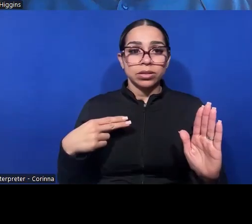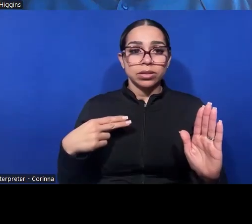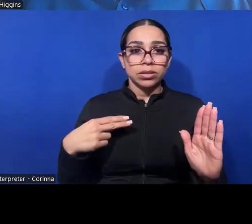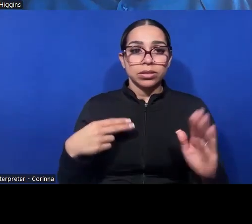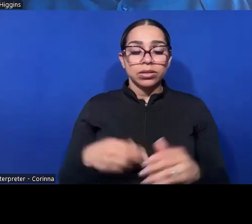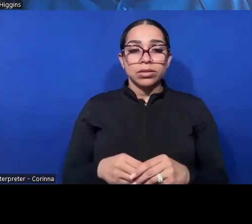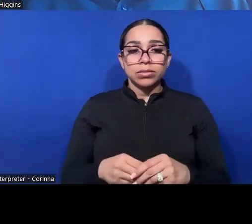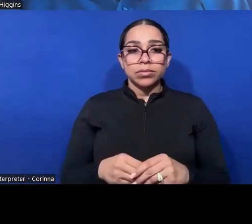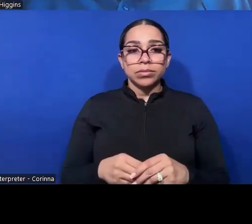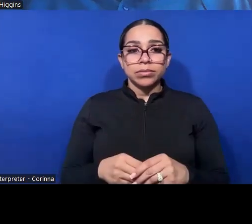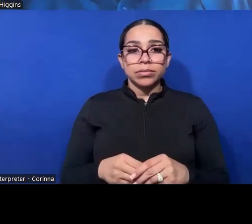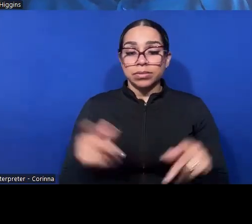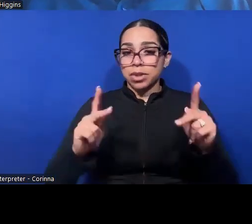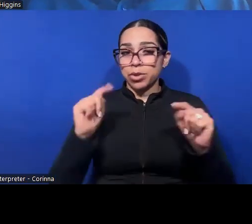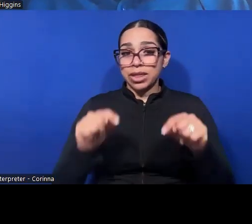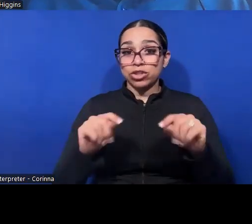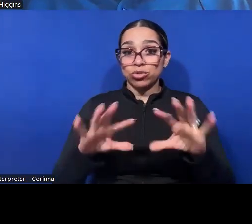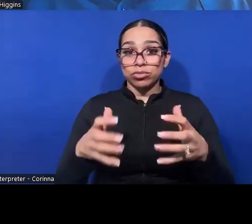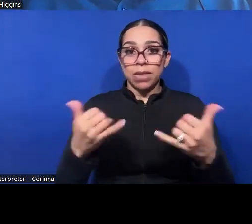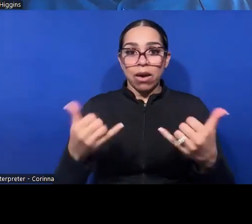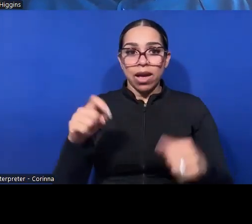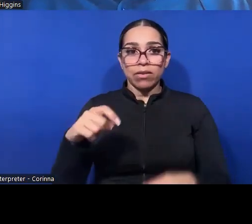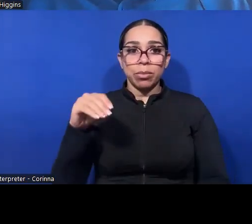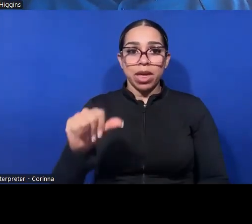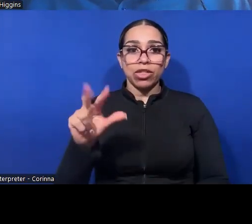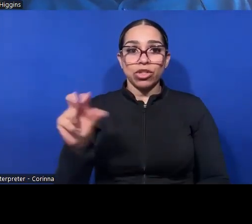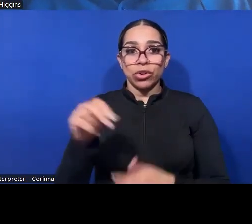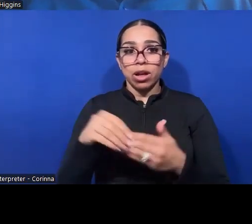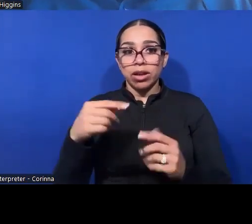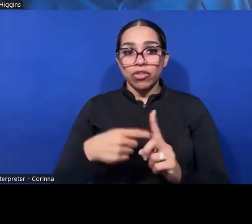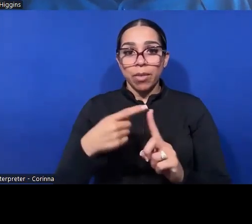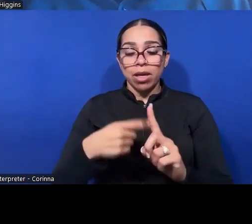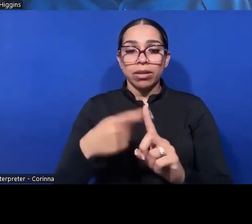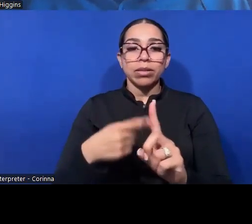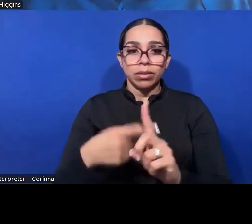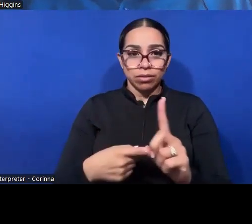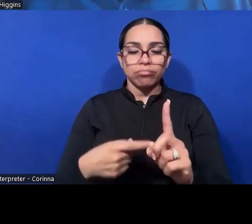So people in this group are going to have to now pay a $30 a month premium to receive Medi-Cal.